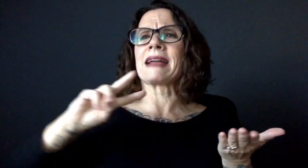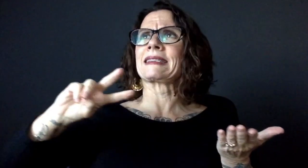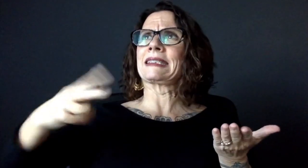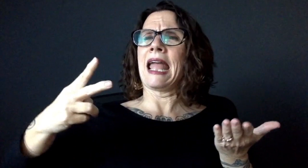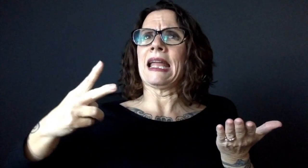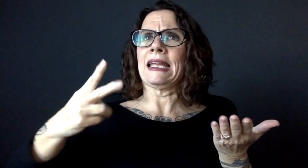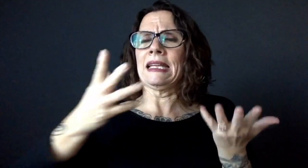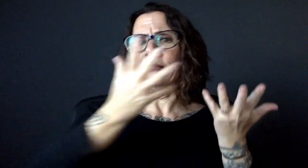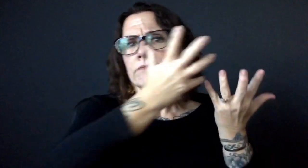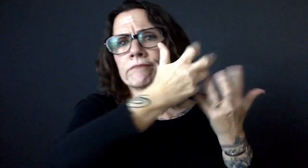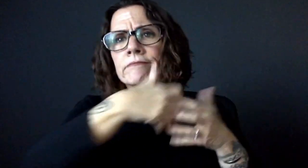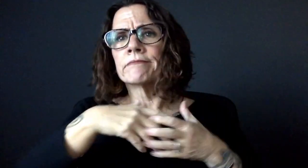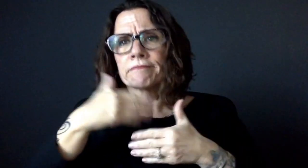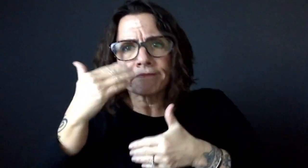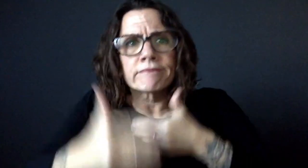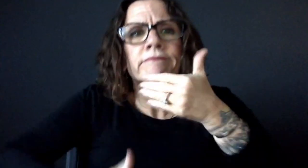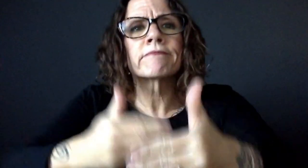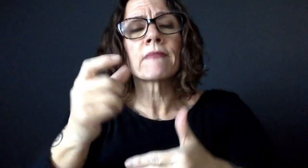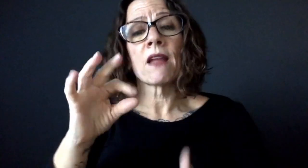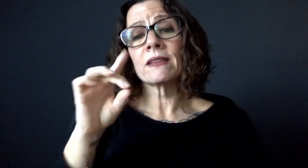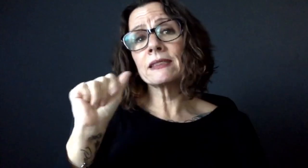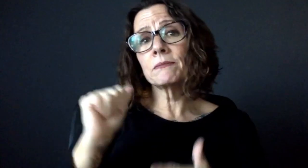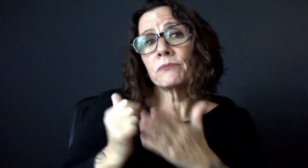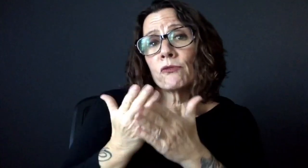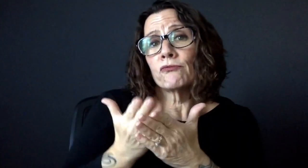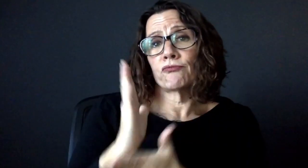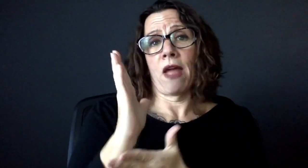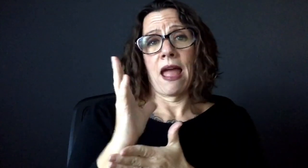a “second wave” of disability rights and